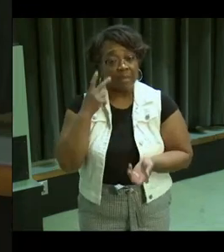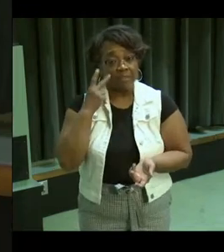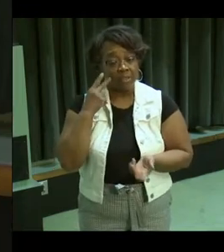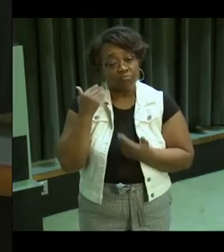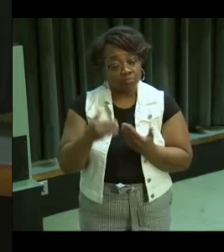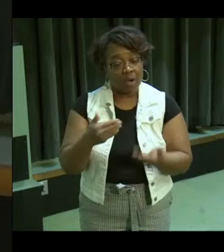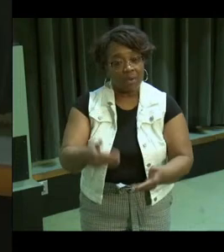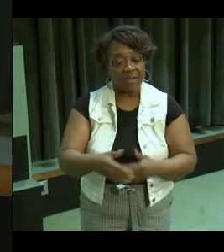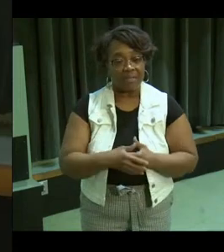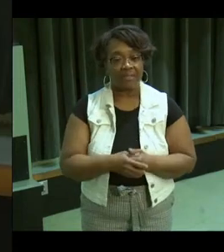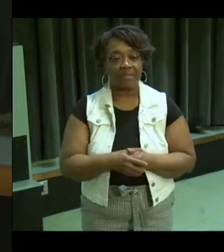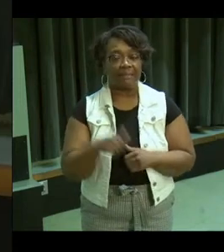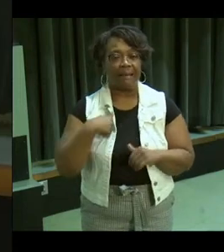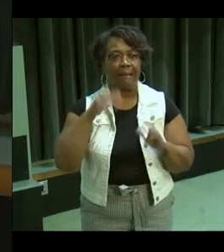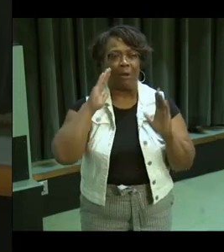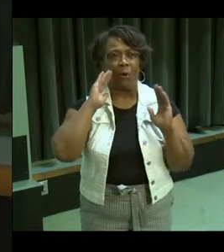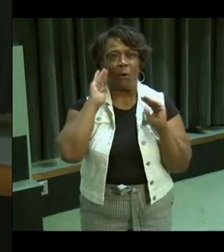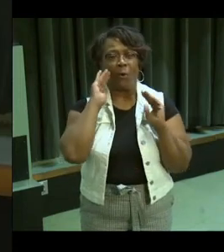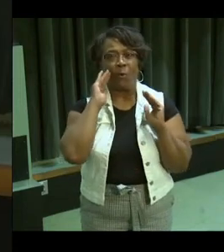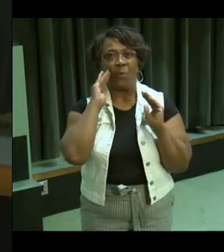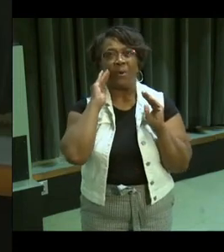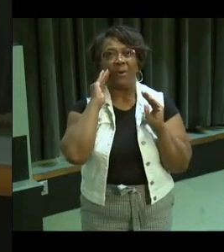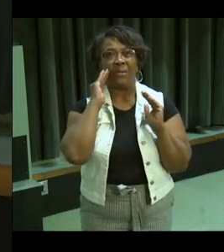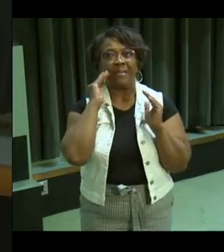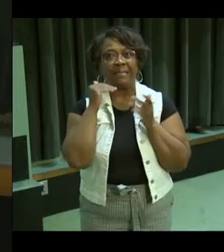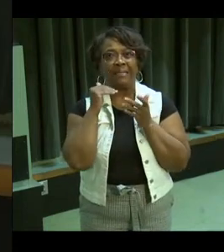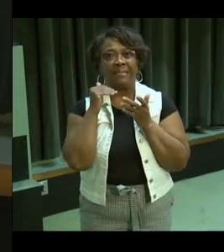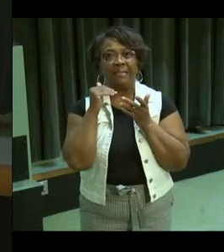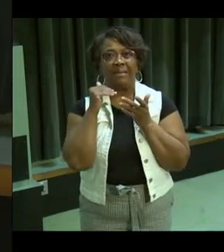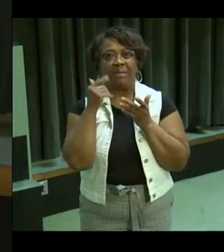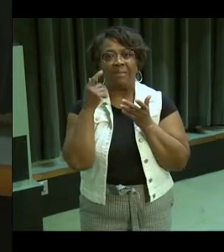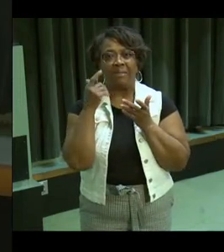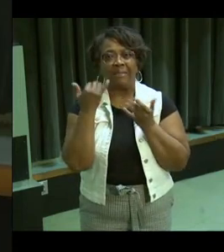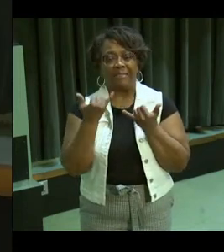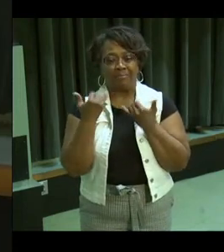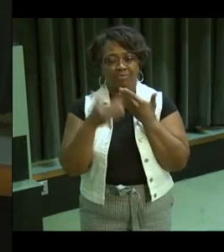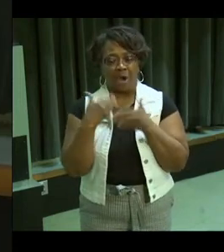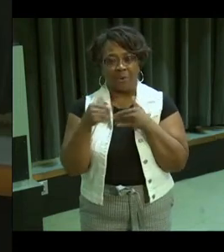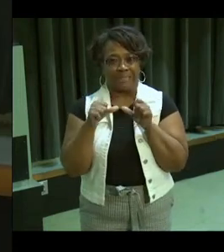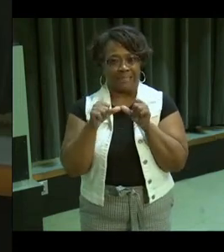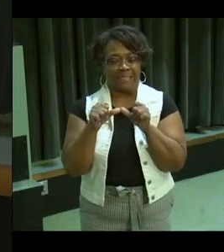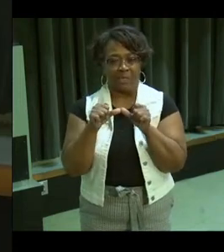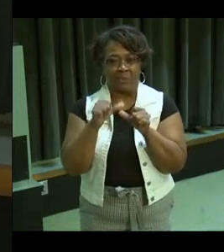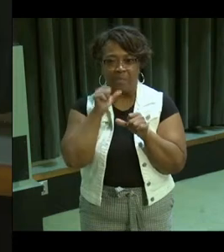see progress. I just hope the